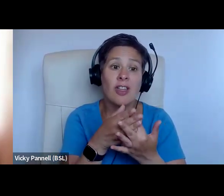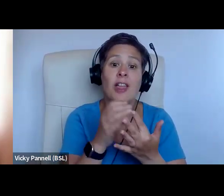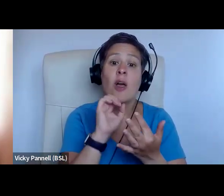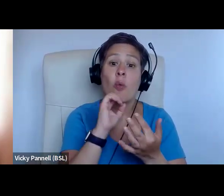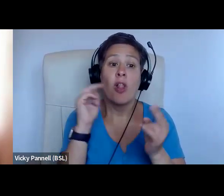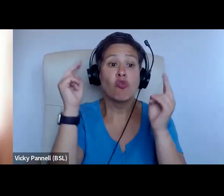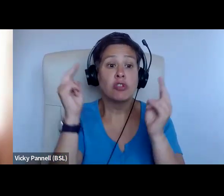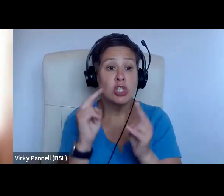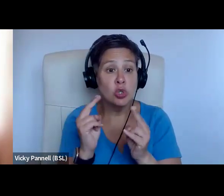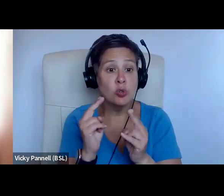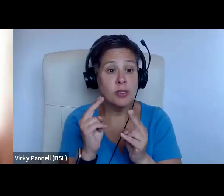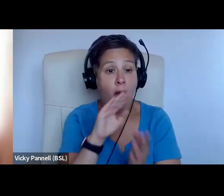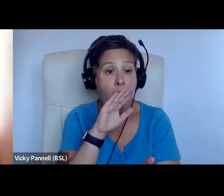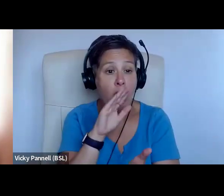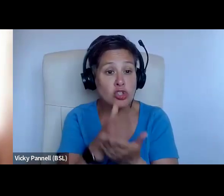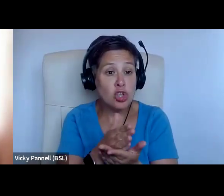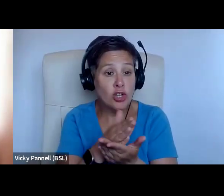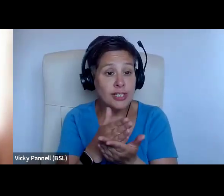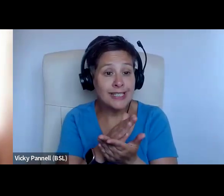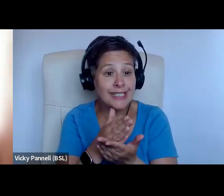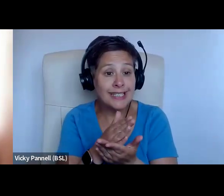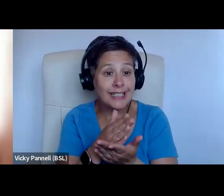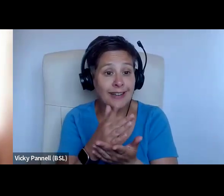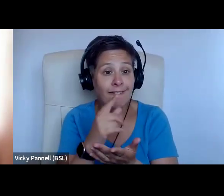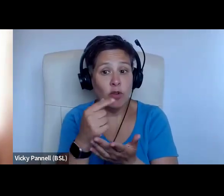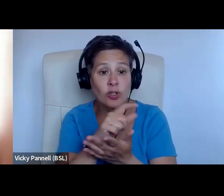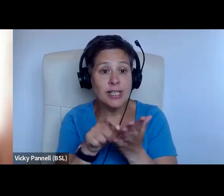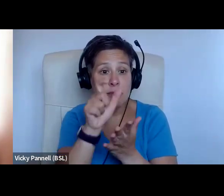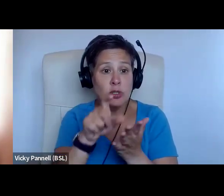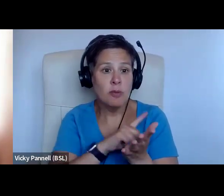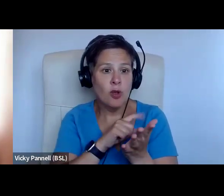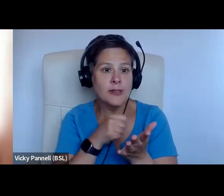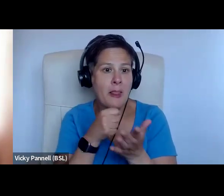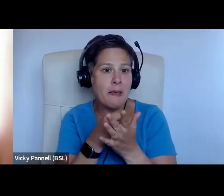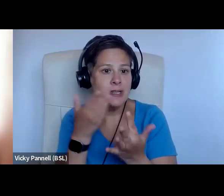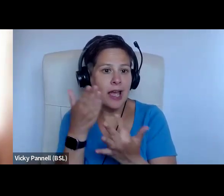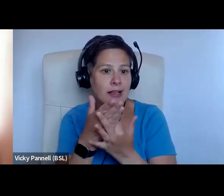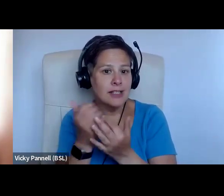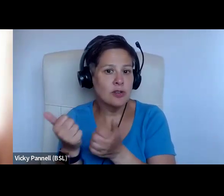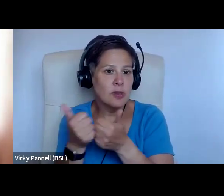Although many of the interventions are viewed positively, the exclusion of any